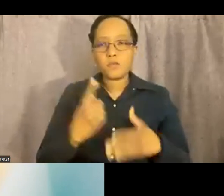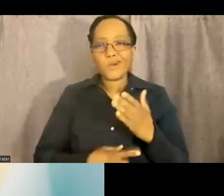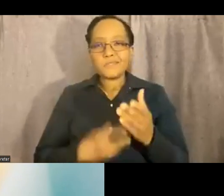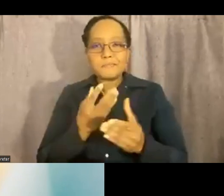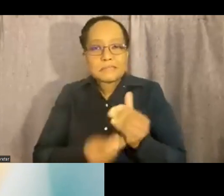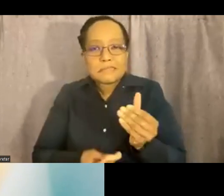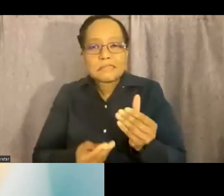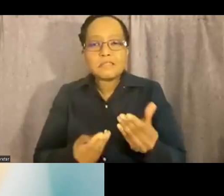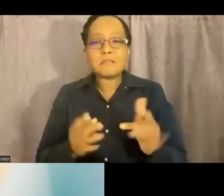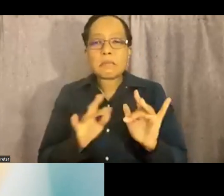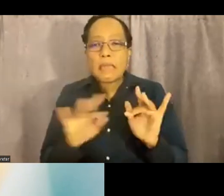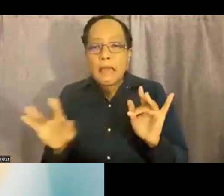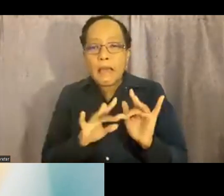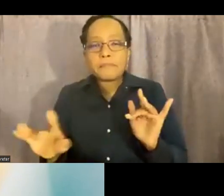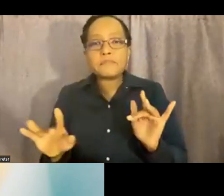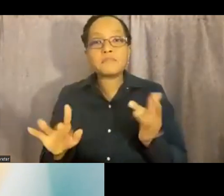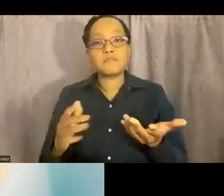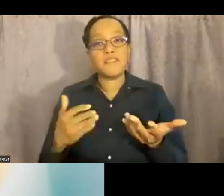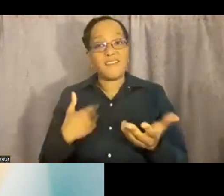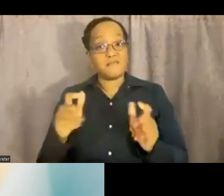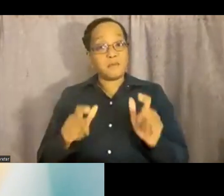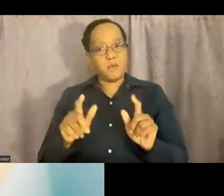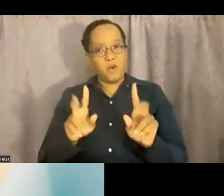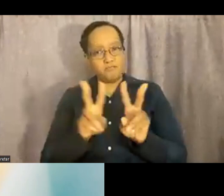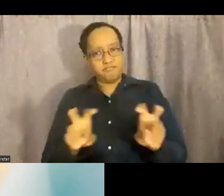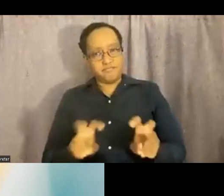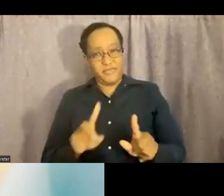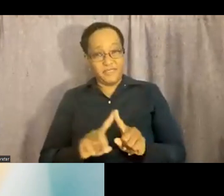Looking at all the programs that have a waiting list and that is a problem.